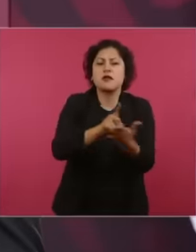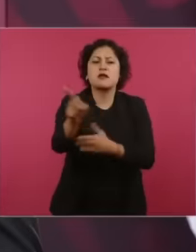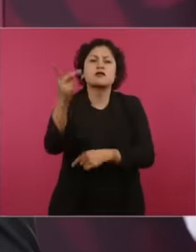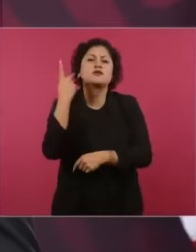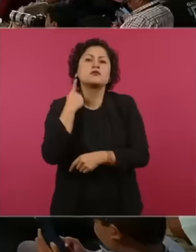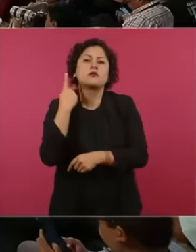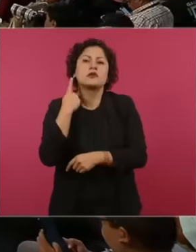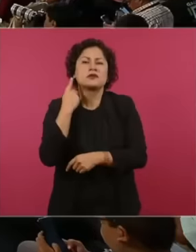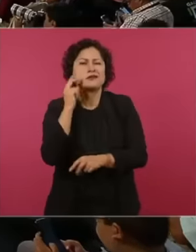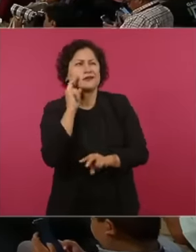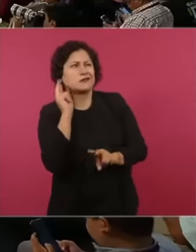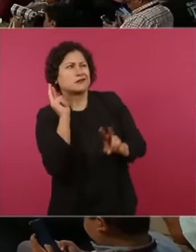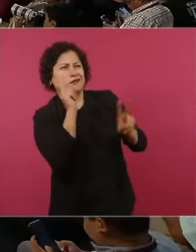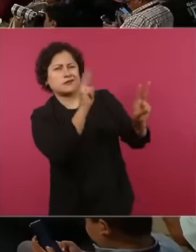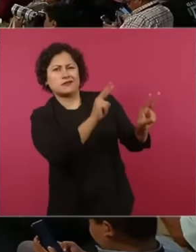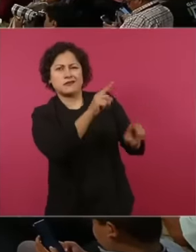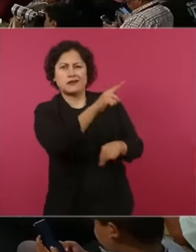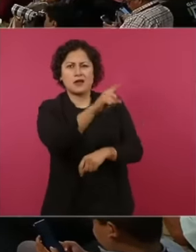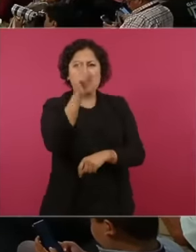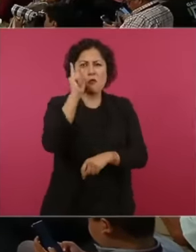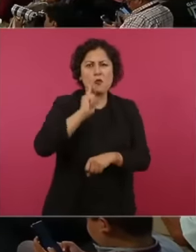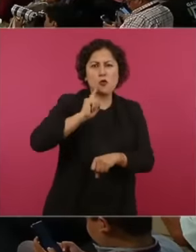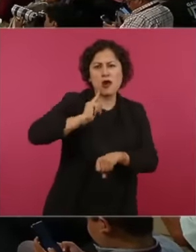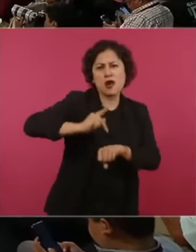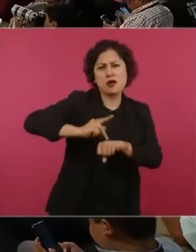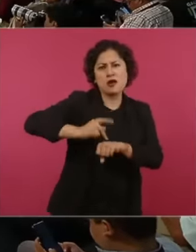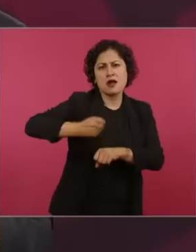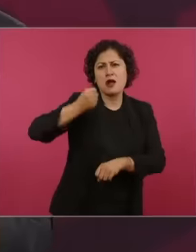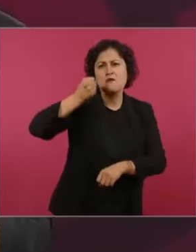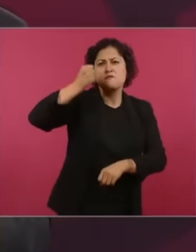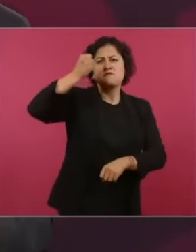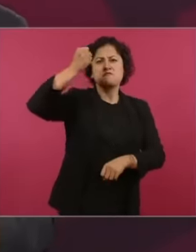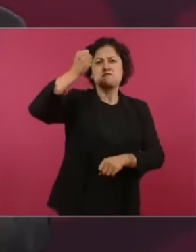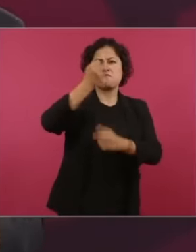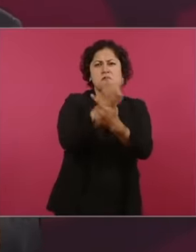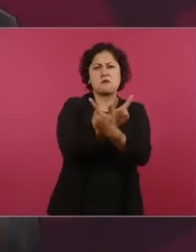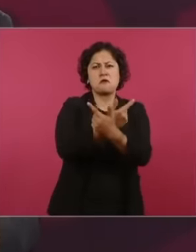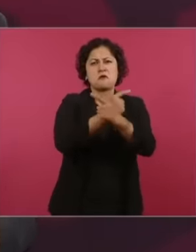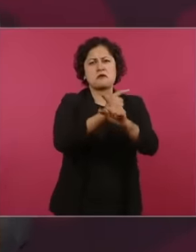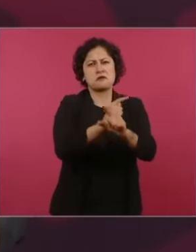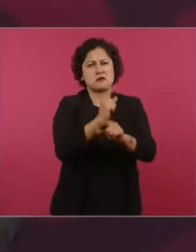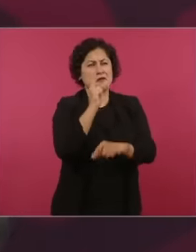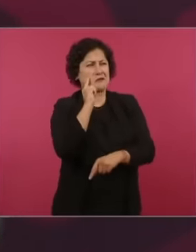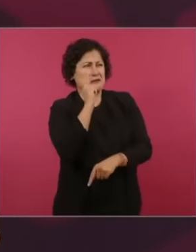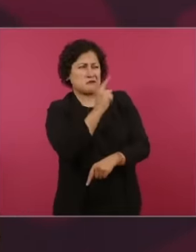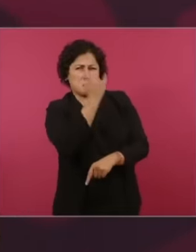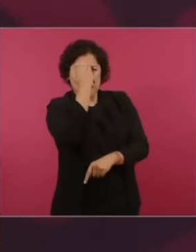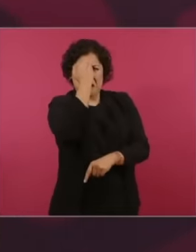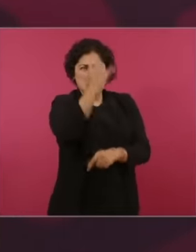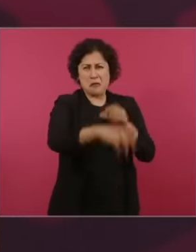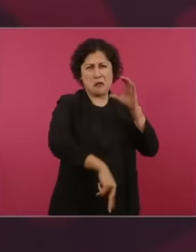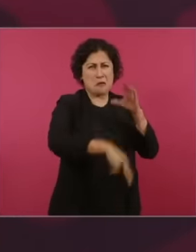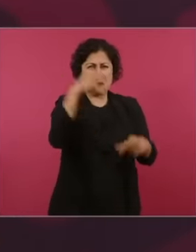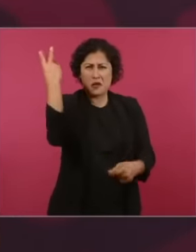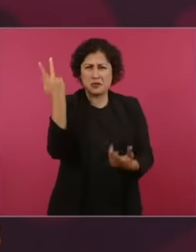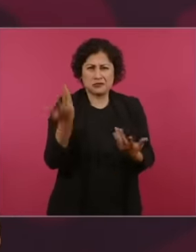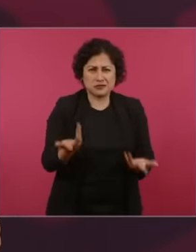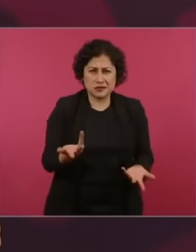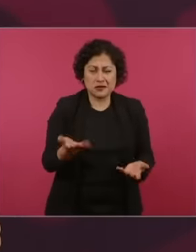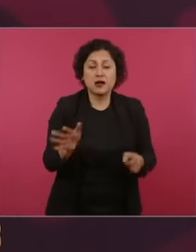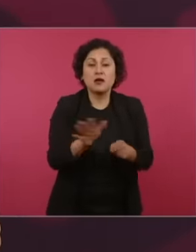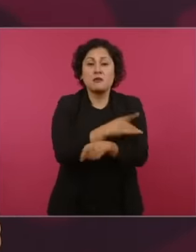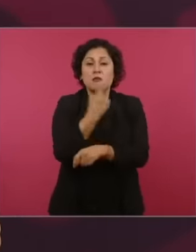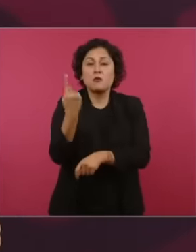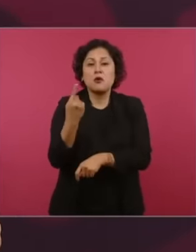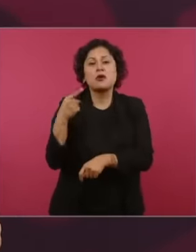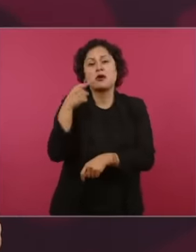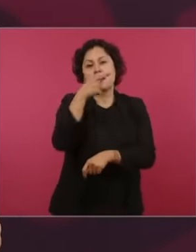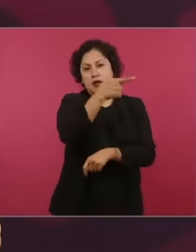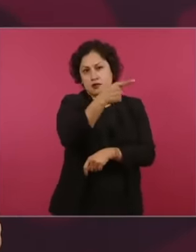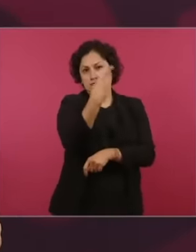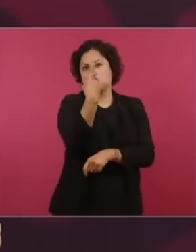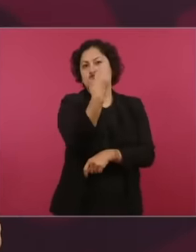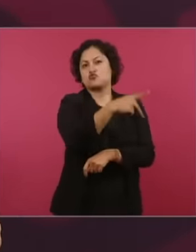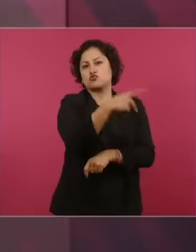empty symbol because they have a candidate, as I said yesterday, from court to